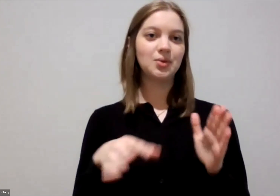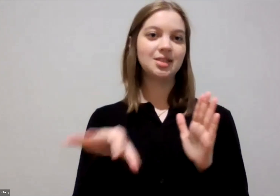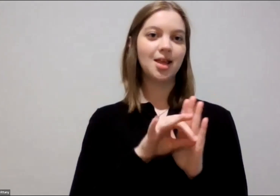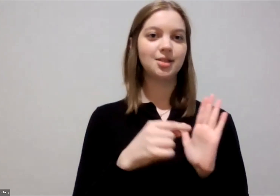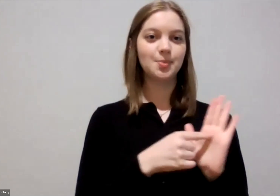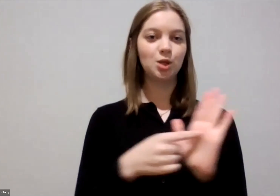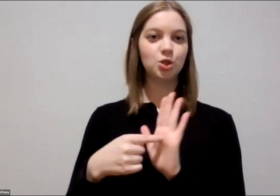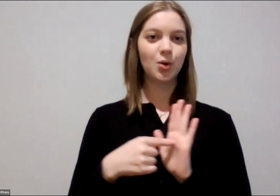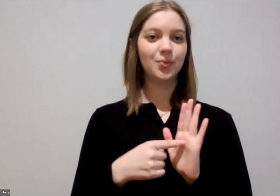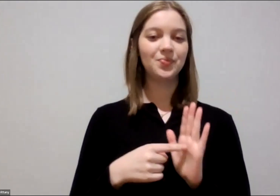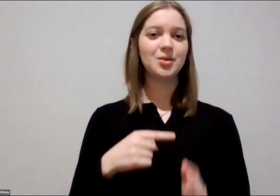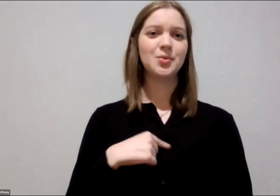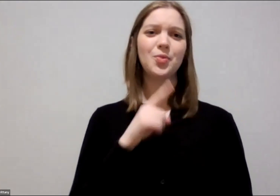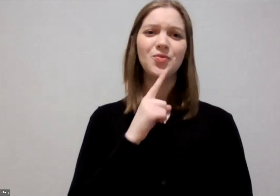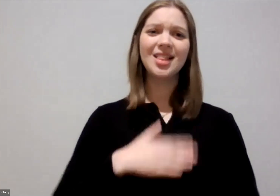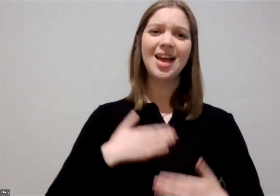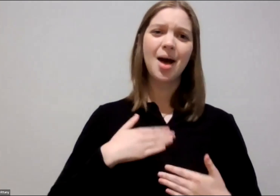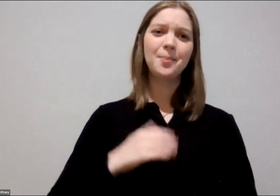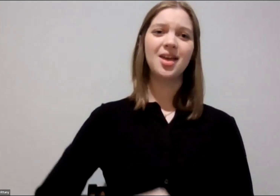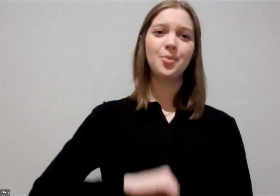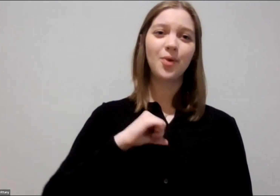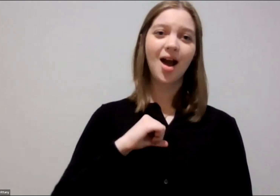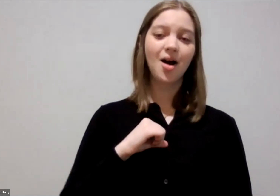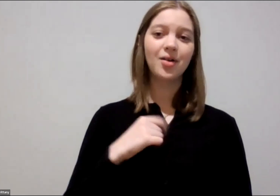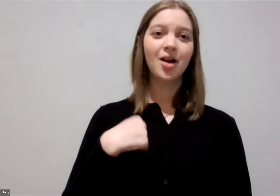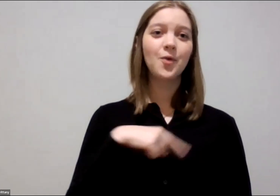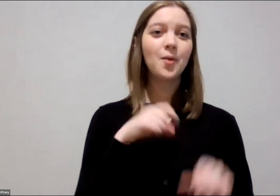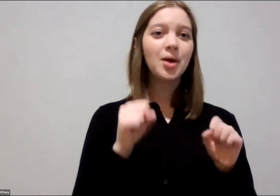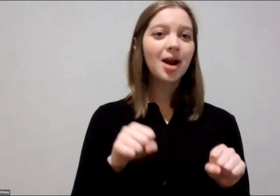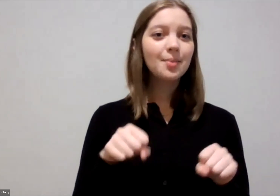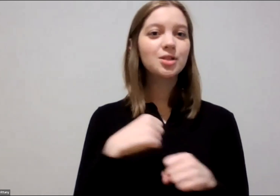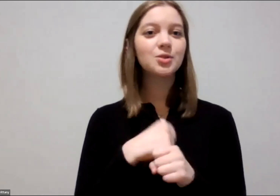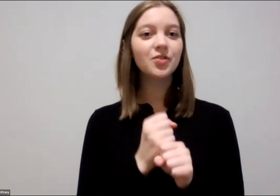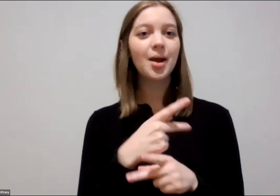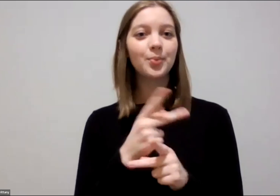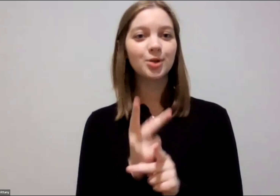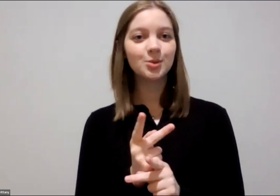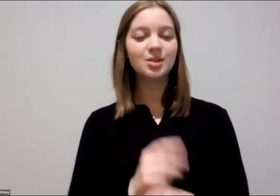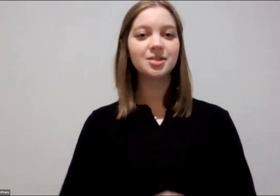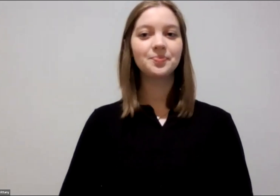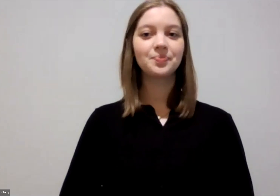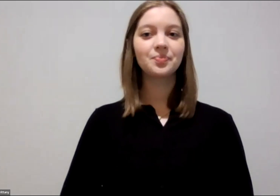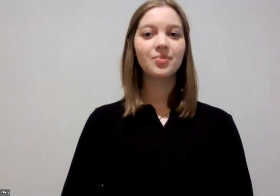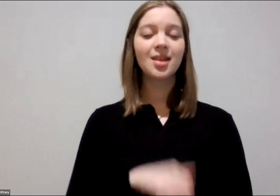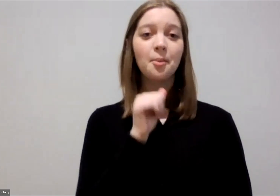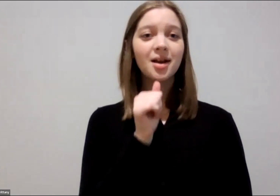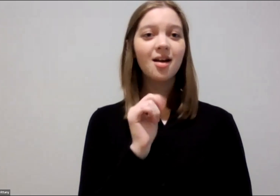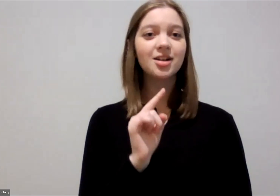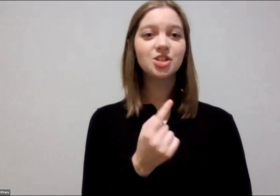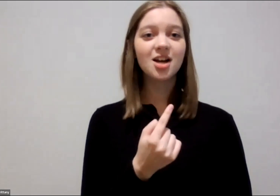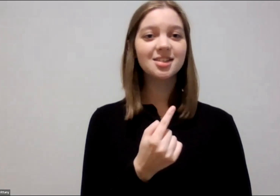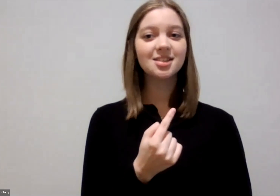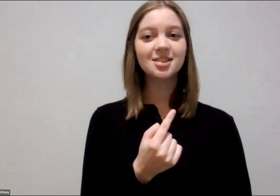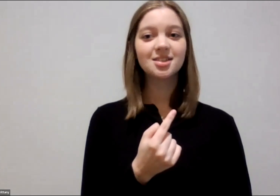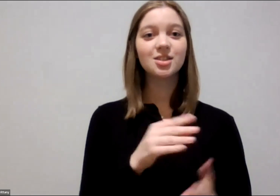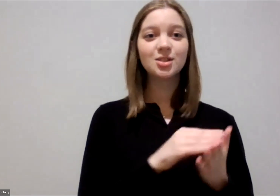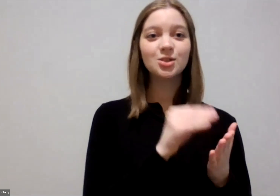showcased. So once again, i'm super happy and proud of what we know about what we were able to create and produce but not just, but not just.